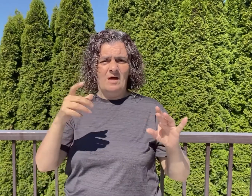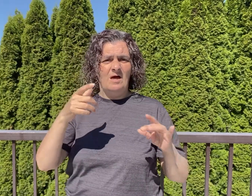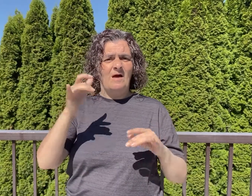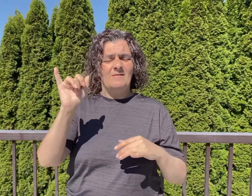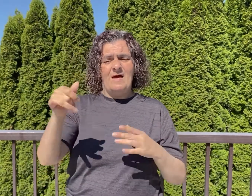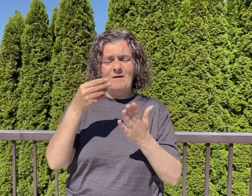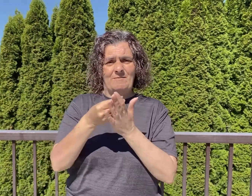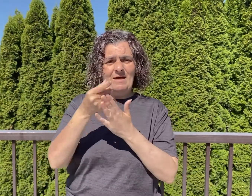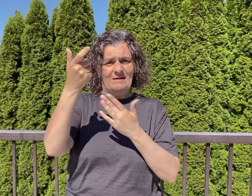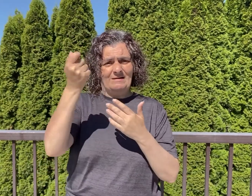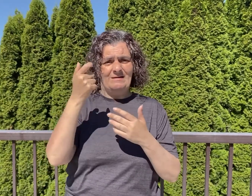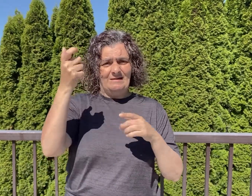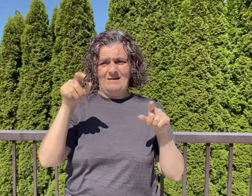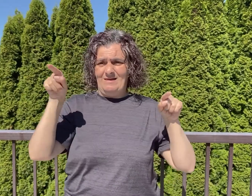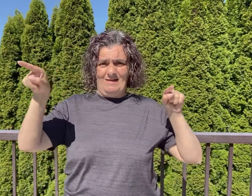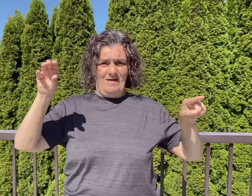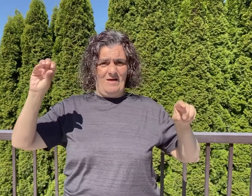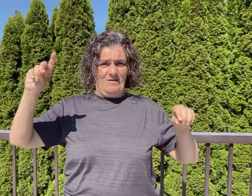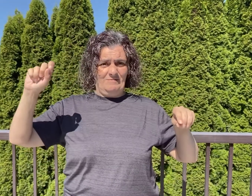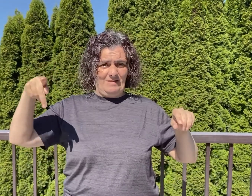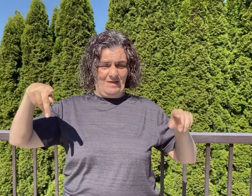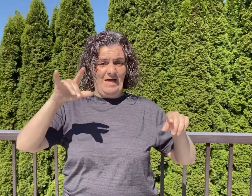For people from B.C. who are on PWD -